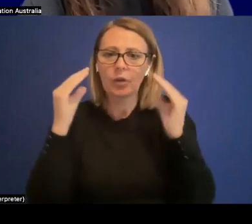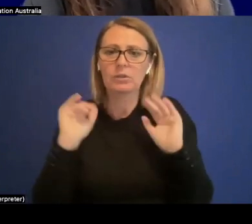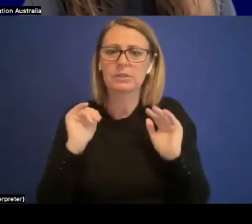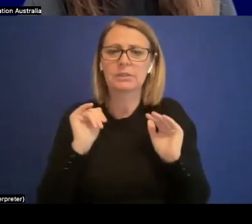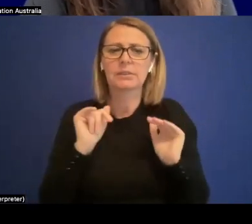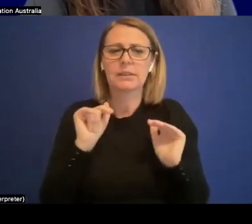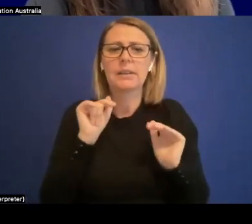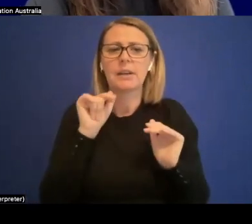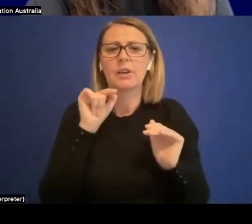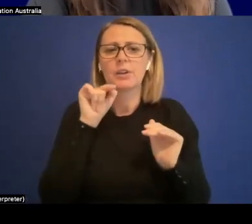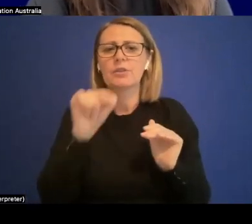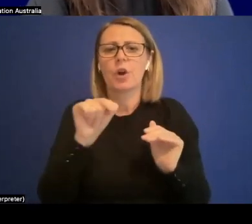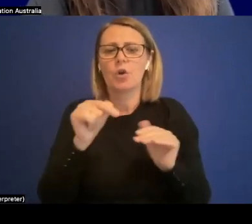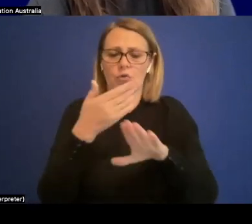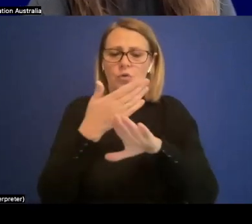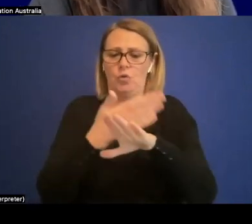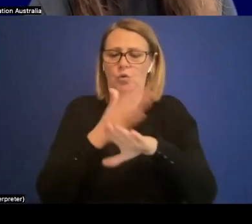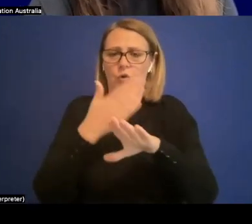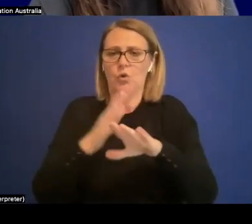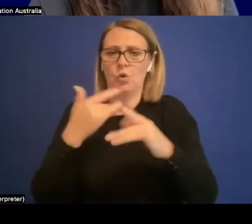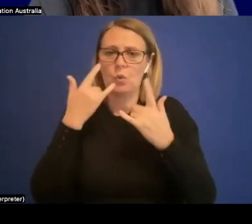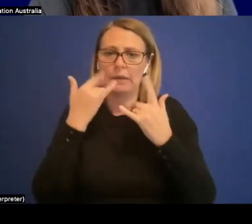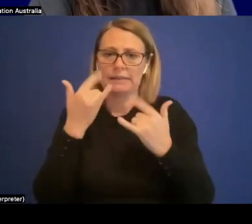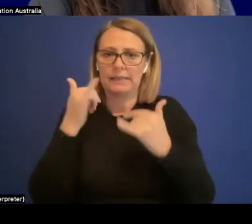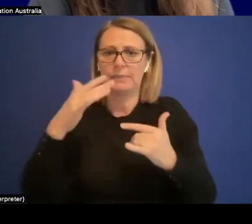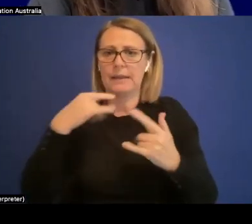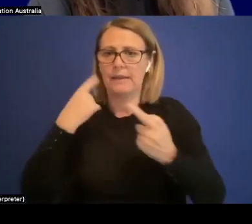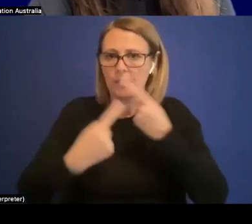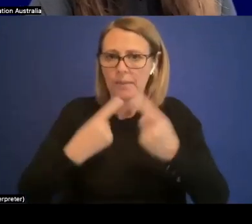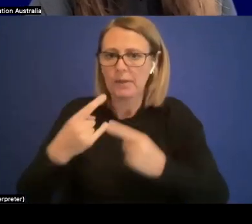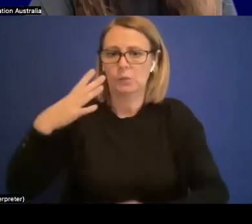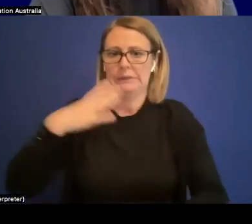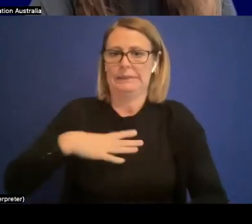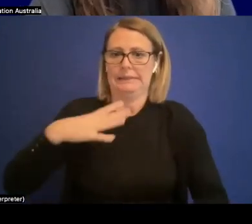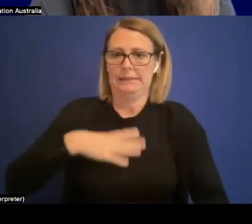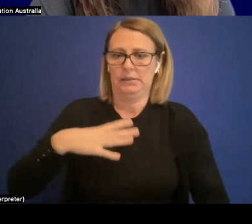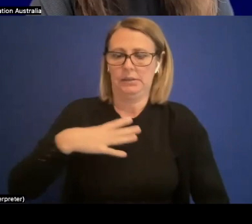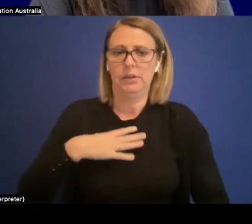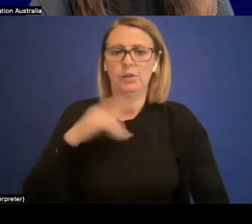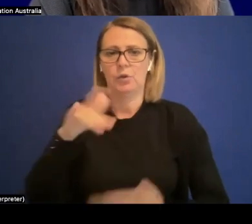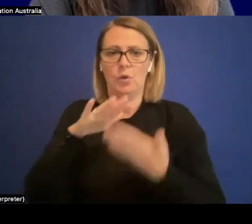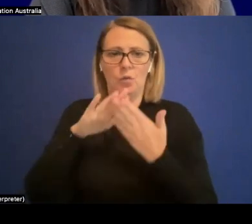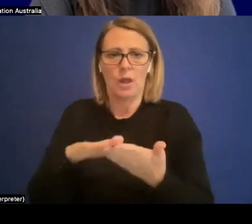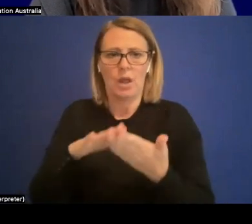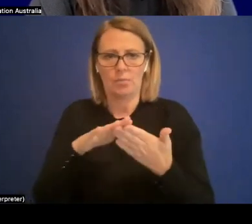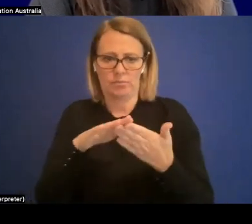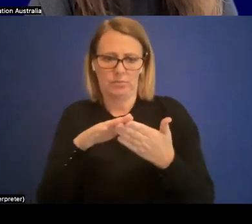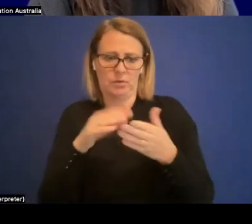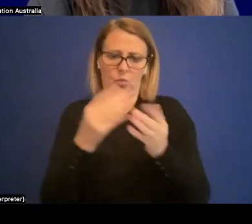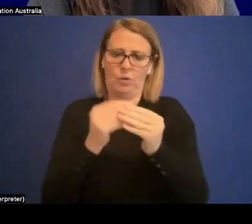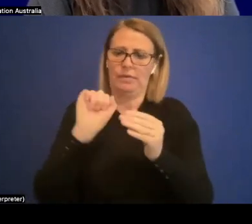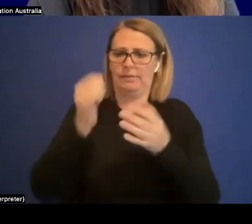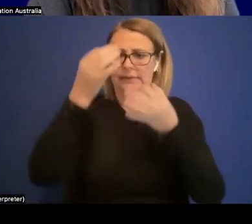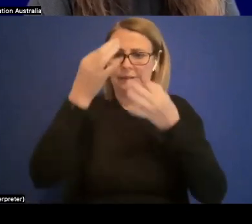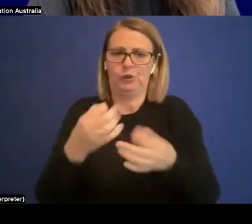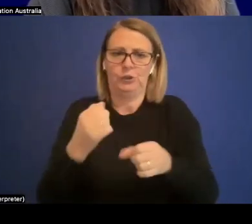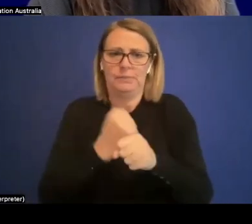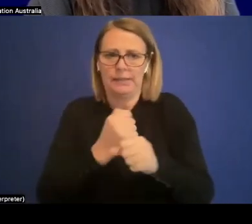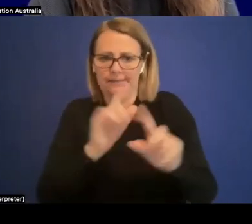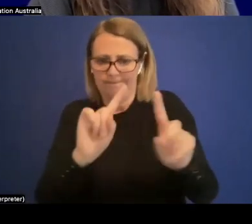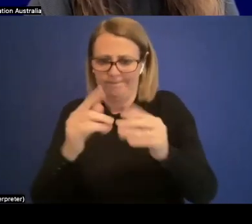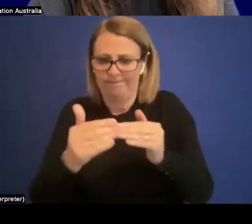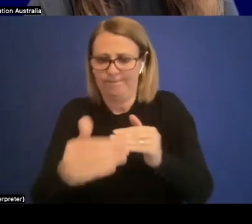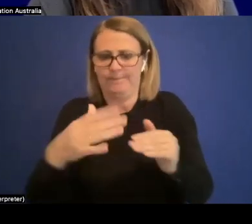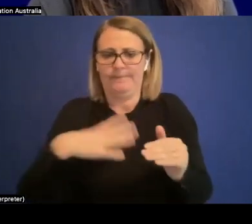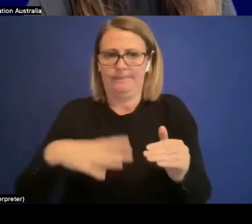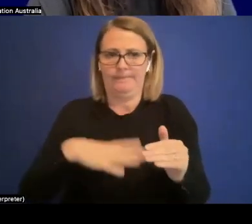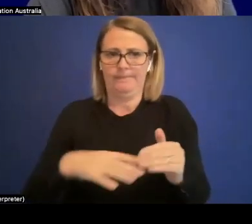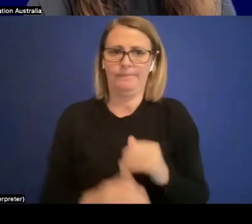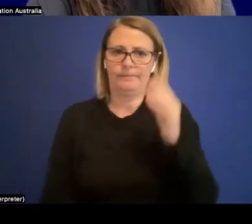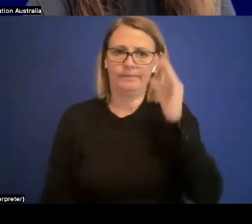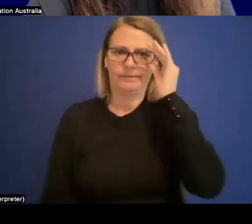some recent assessment information was needed to help guide decision making. There was probably